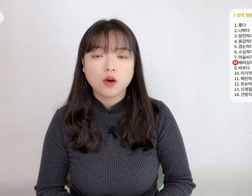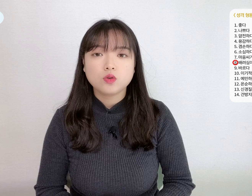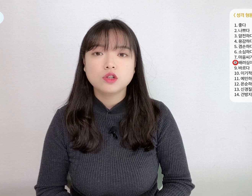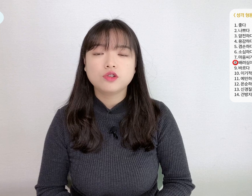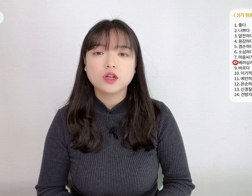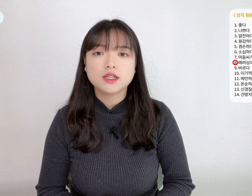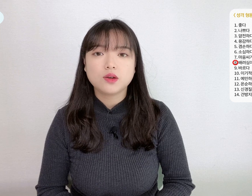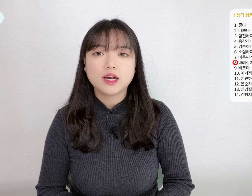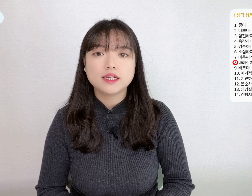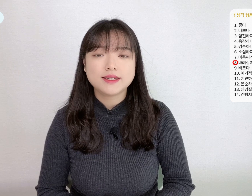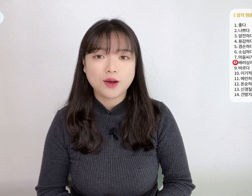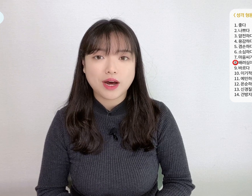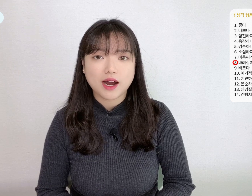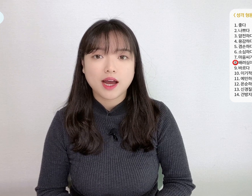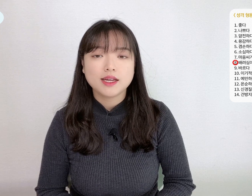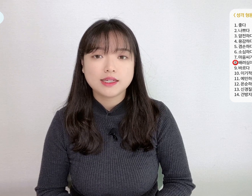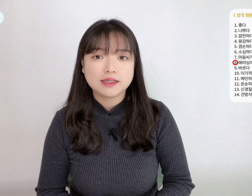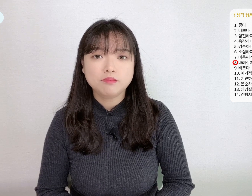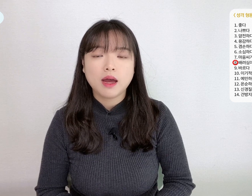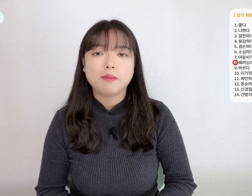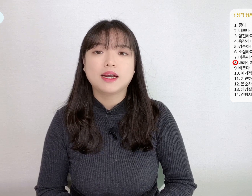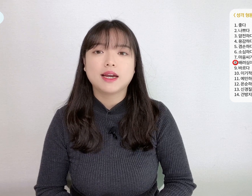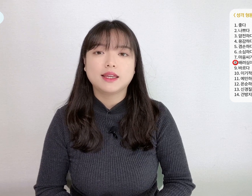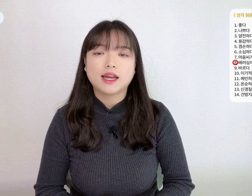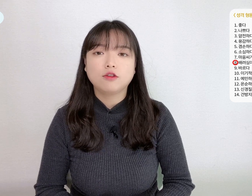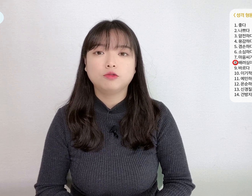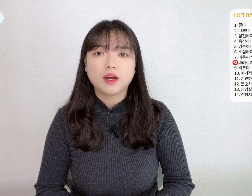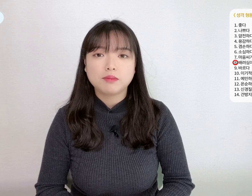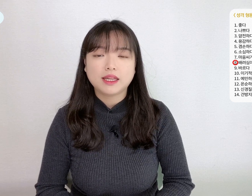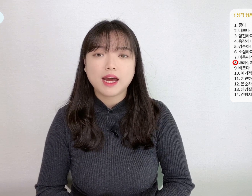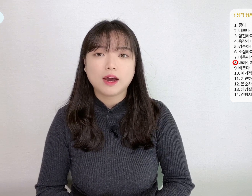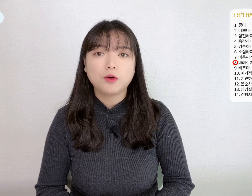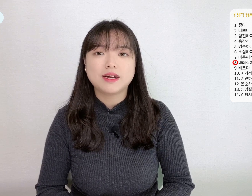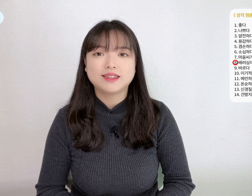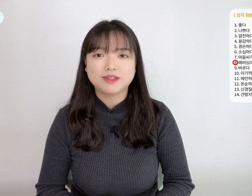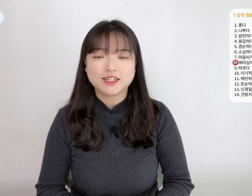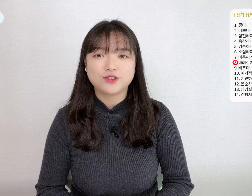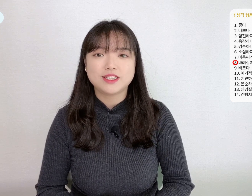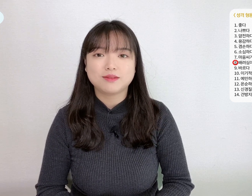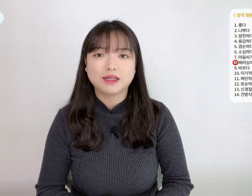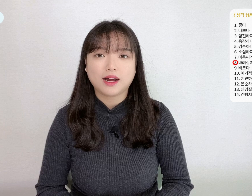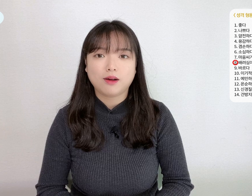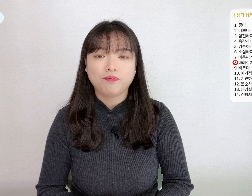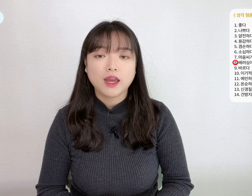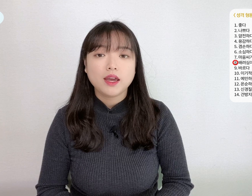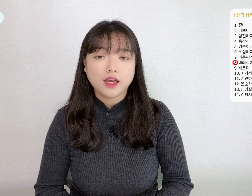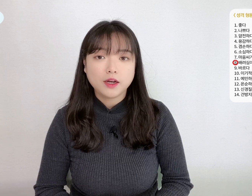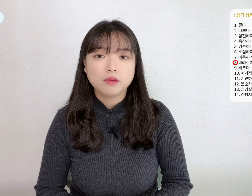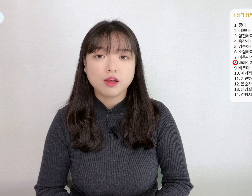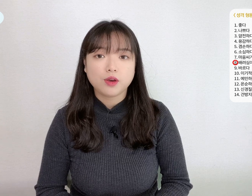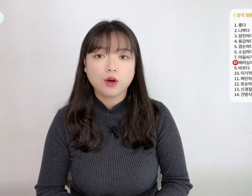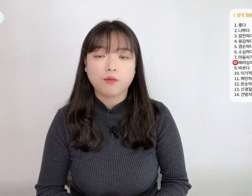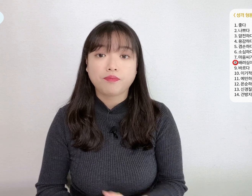as non-signal or it is distinguished according to the situation, flow, and context in which sign language is used. For example